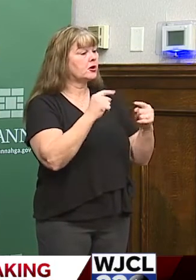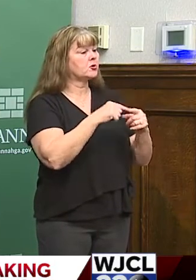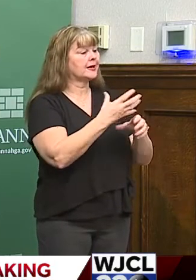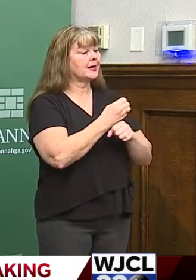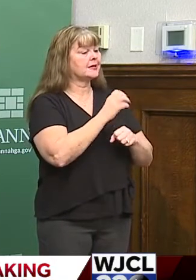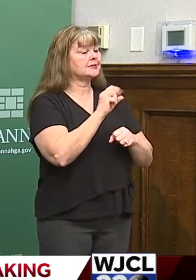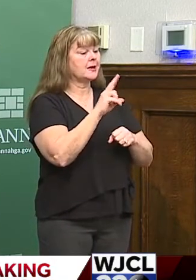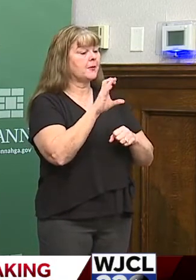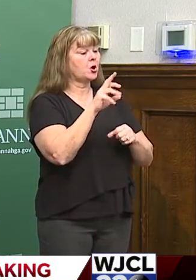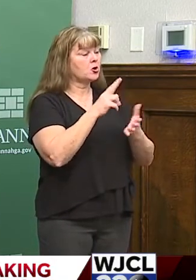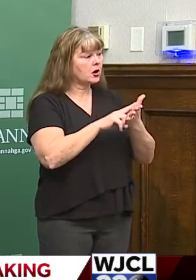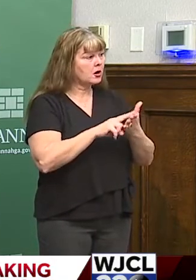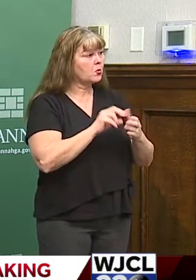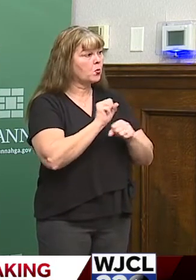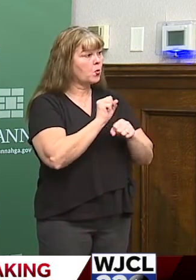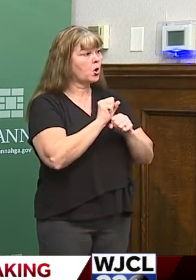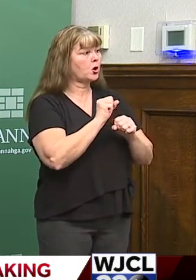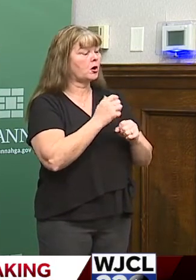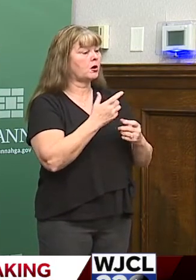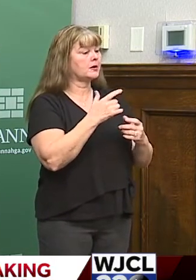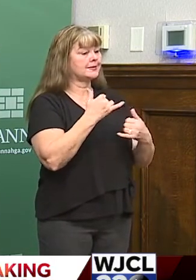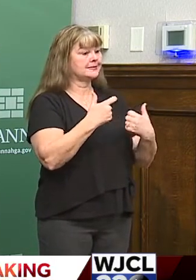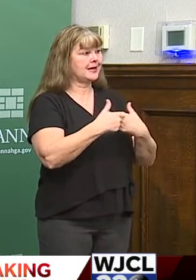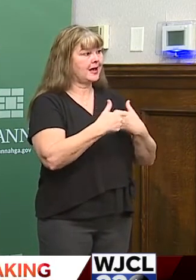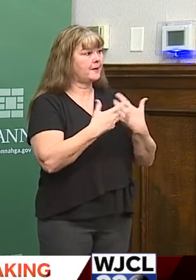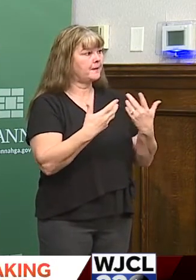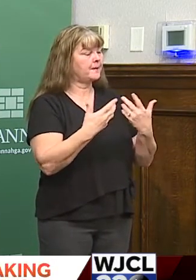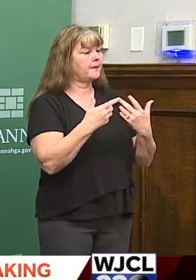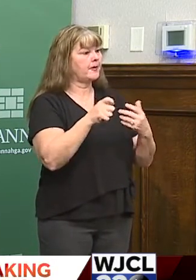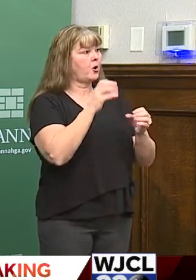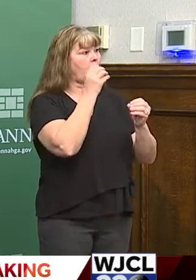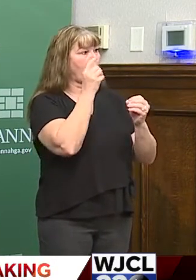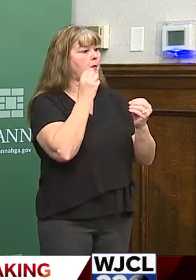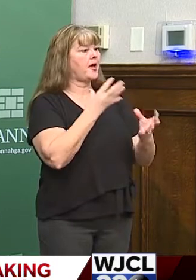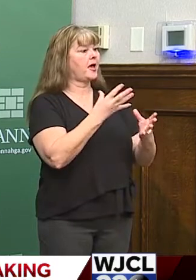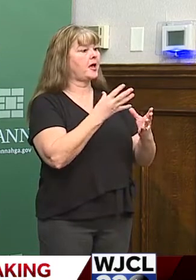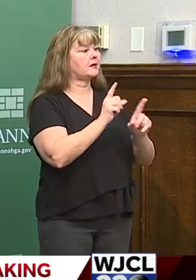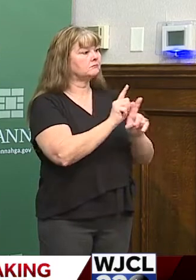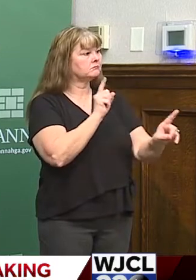THE PRICE IS AFFORDABLE BUT IT'S DIFFICULT TRYING TO GET SUBCONTRACTORS AND CONTRACTORS WORKING AT THIS DAY AND TIME.